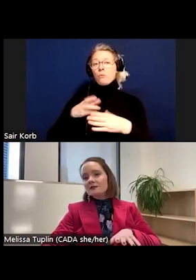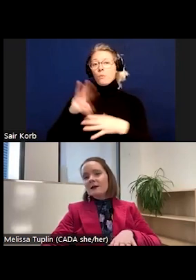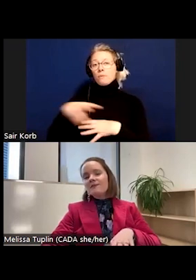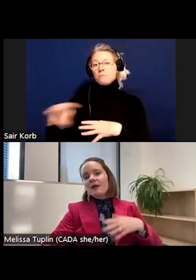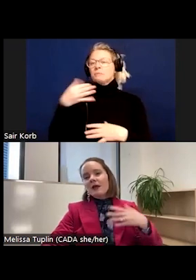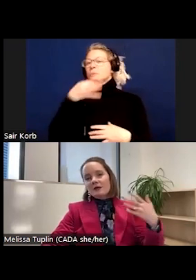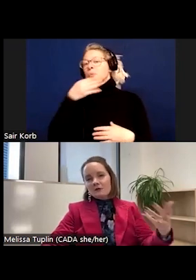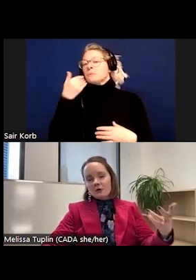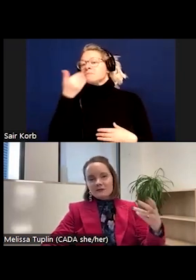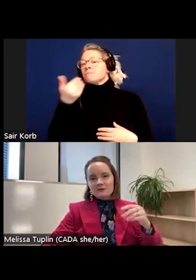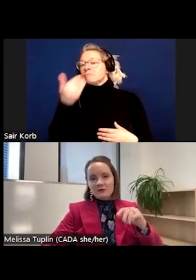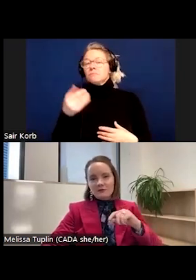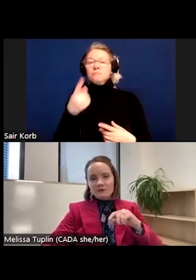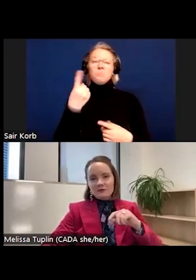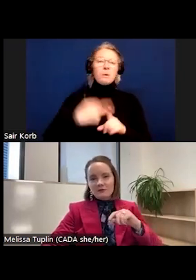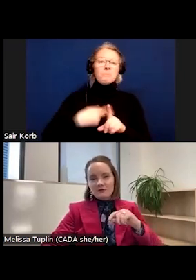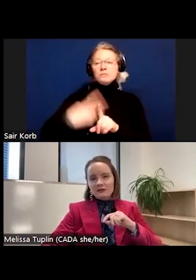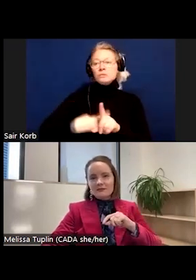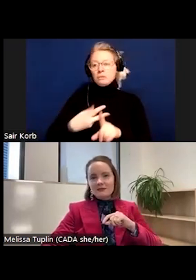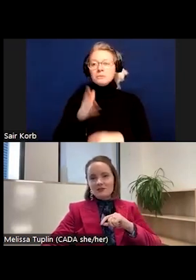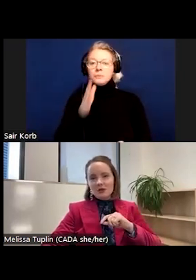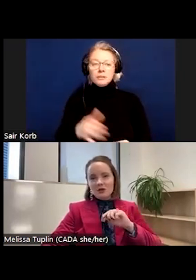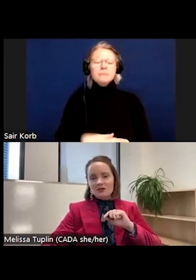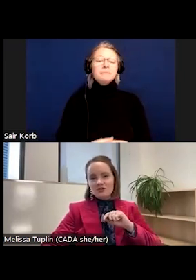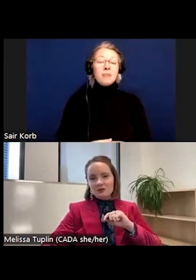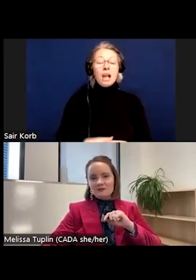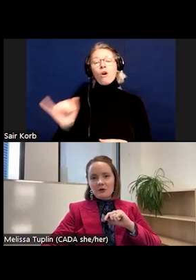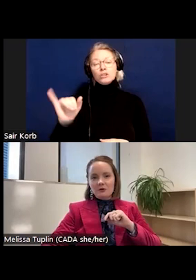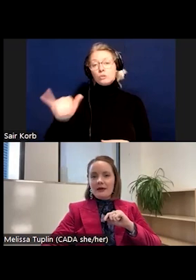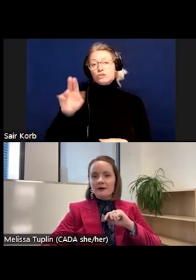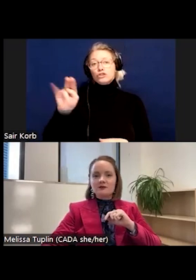of months. And of course are released each year in June as part of our accountability